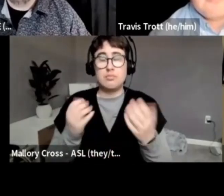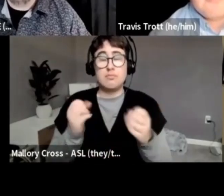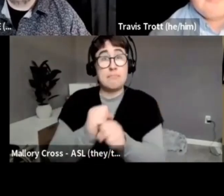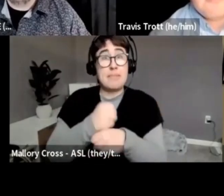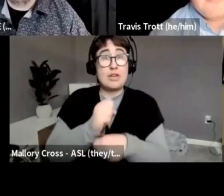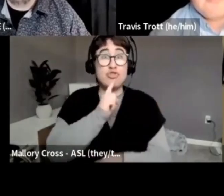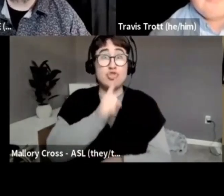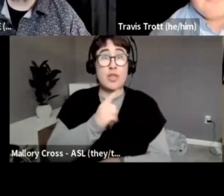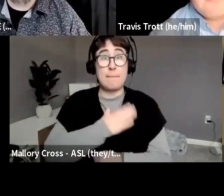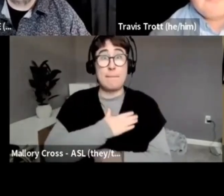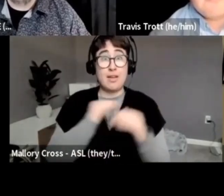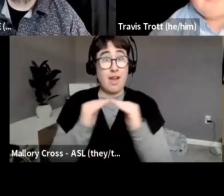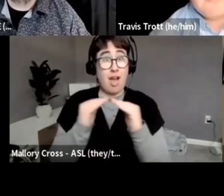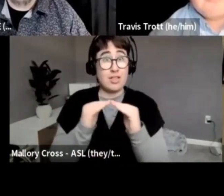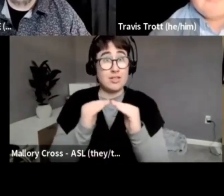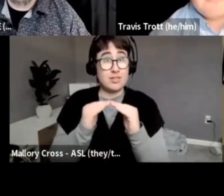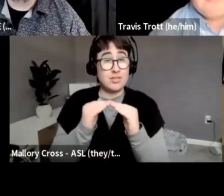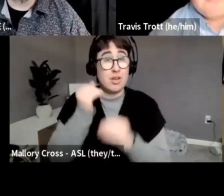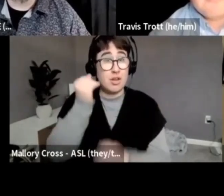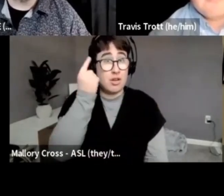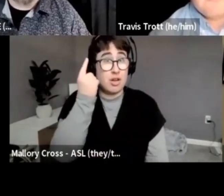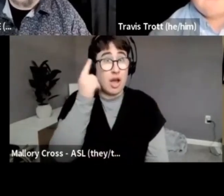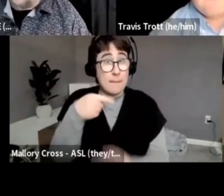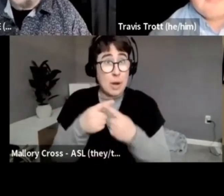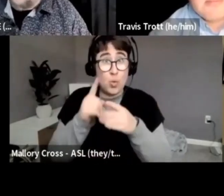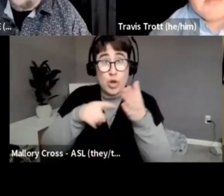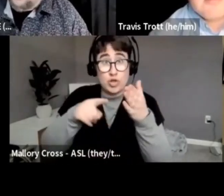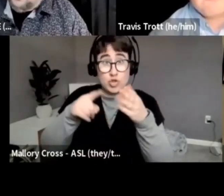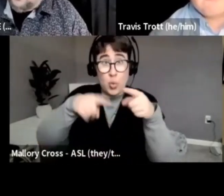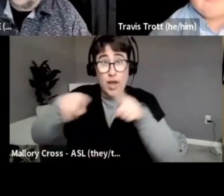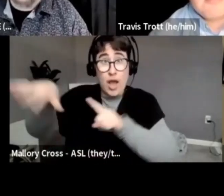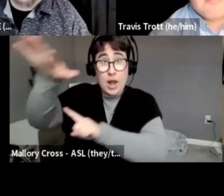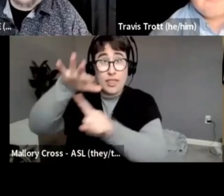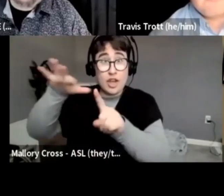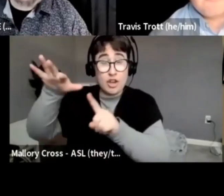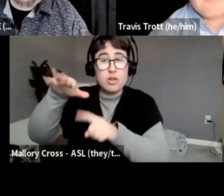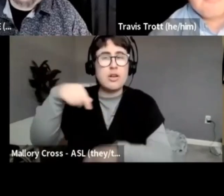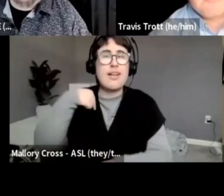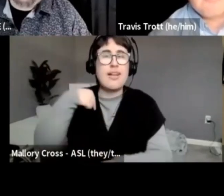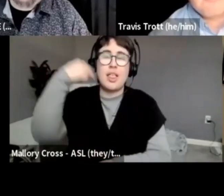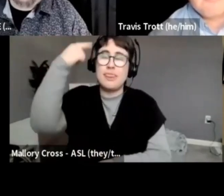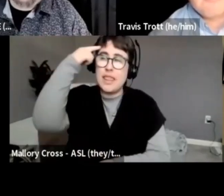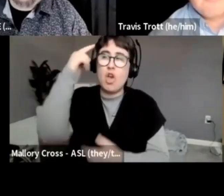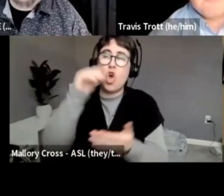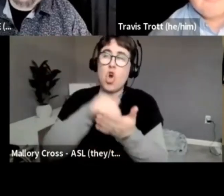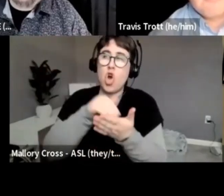that my colleagues are aware of what's going on out there. Because I think a lot of times,